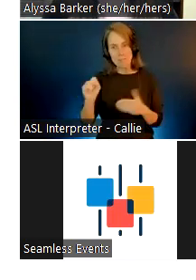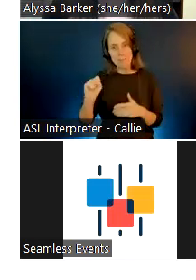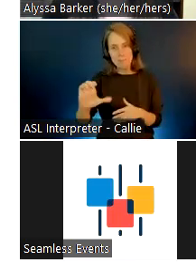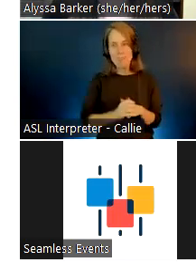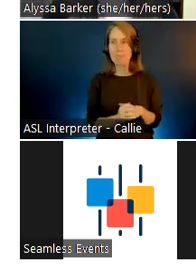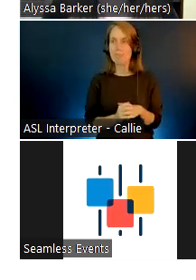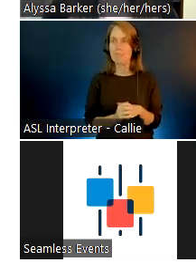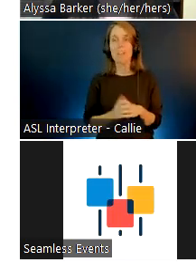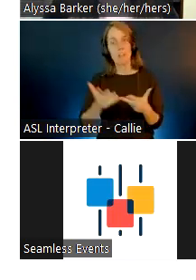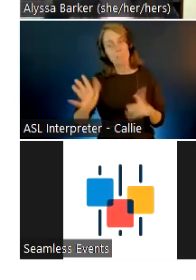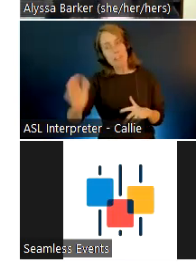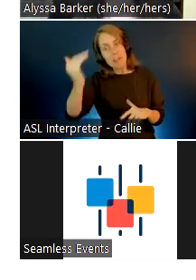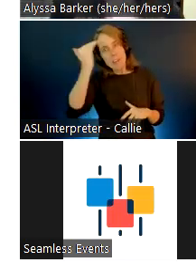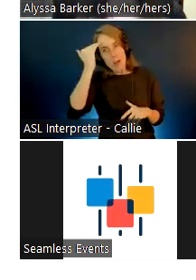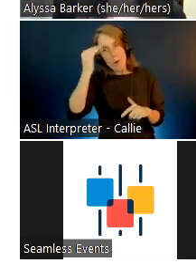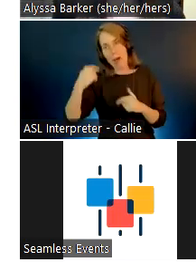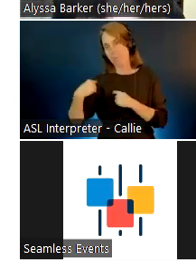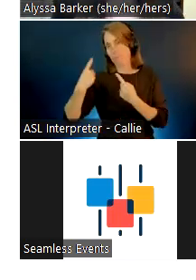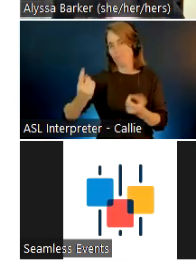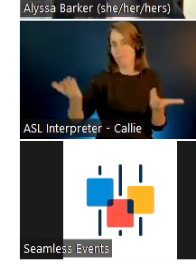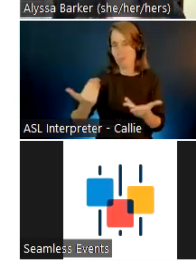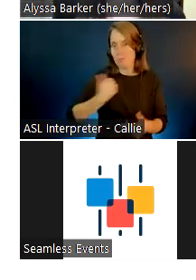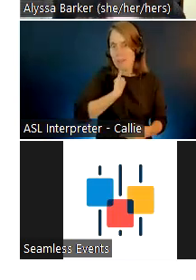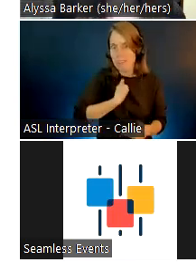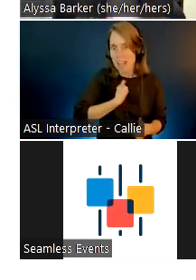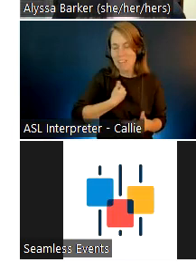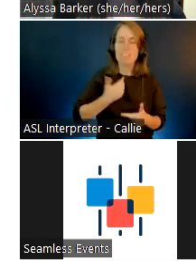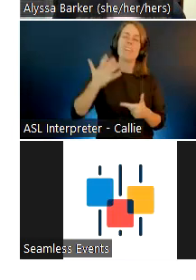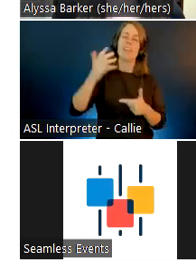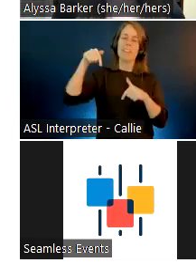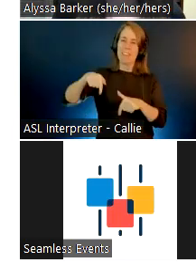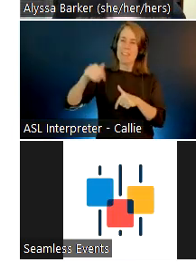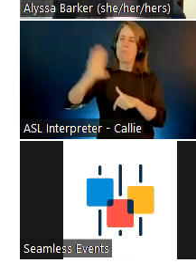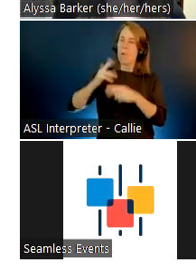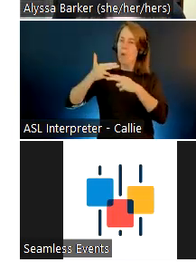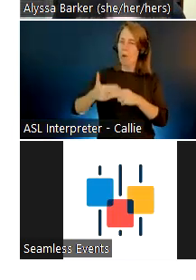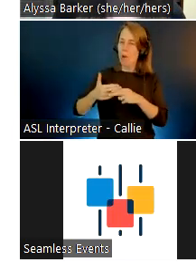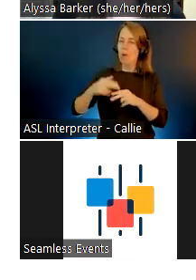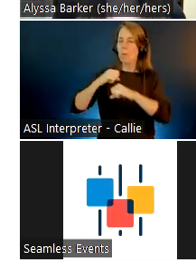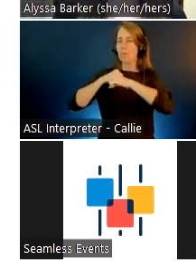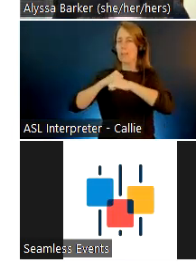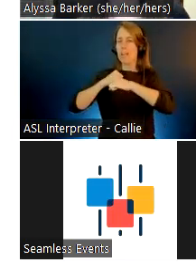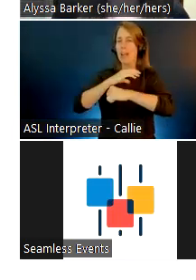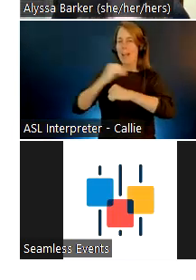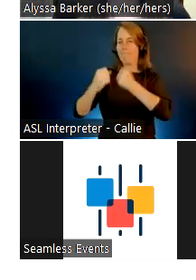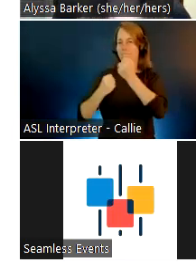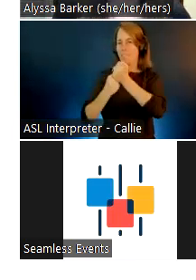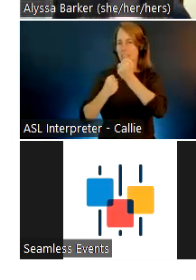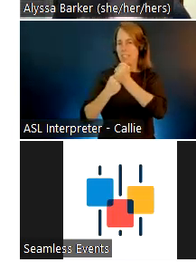remember us as Protection and Advocacy or P&A but we're now Disability Rights SC Erin: Pete can i